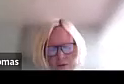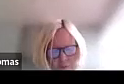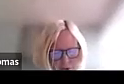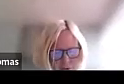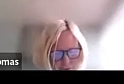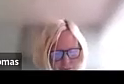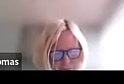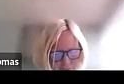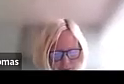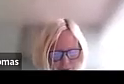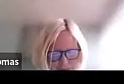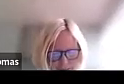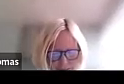for over 25 years.